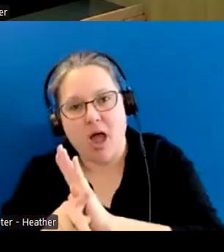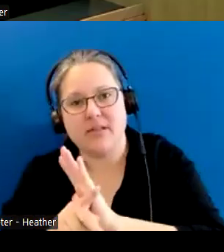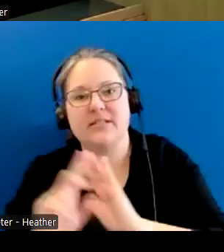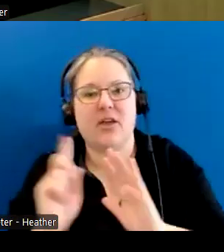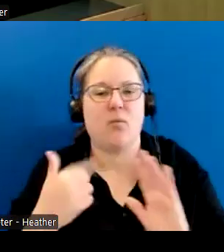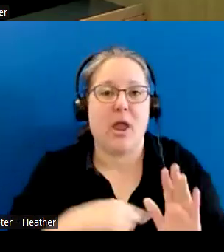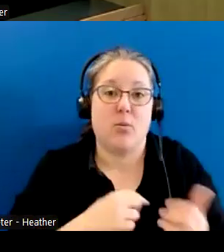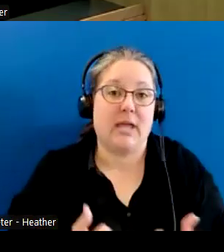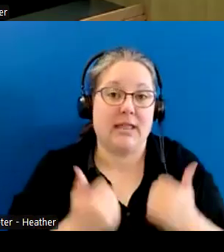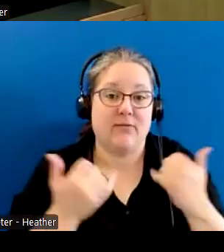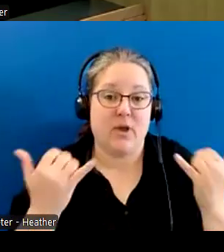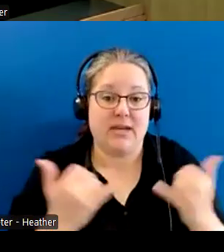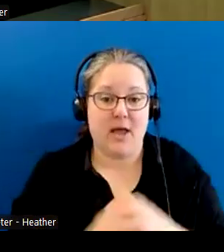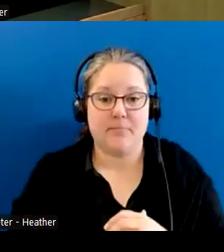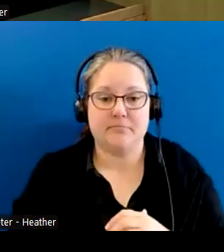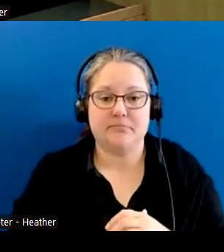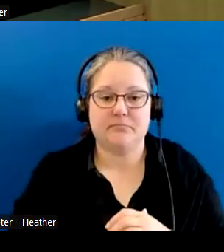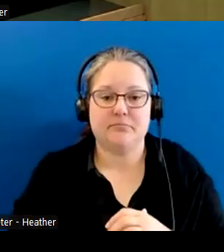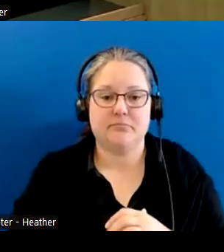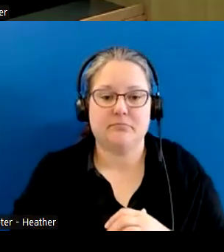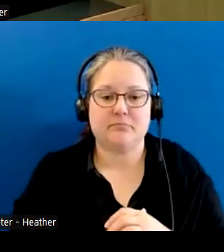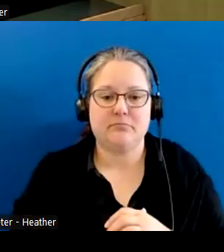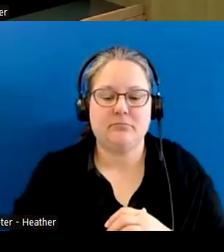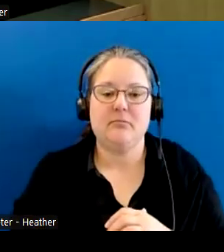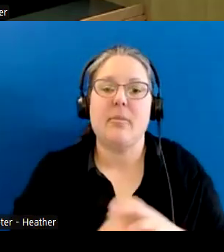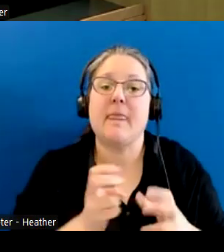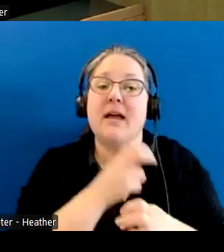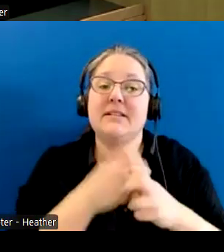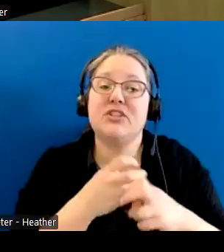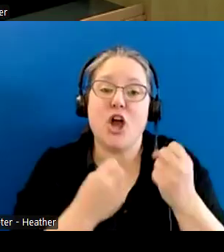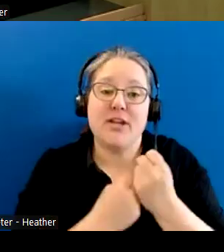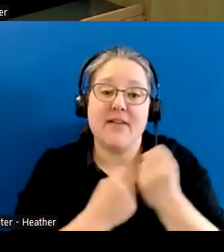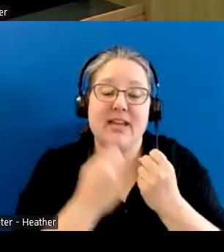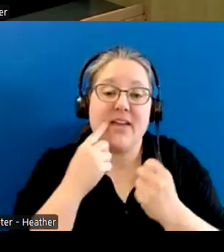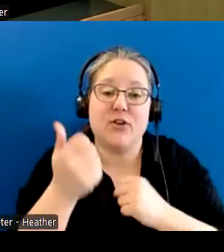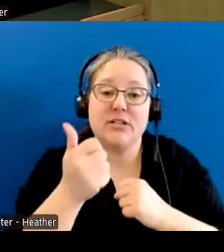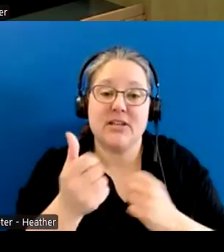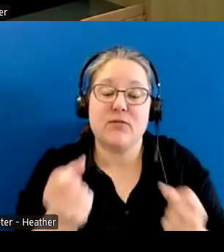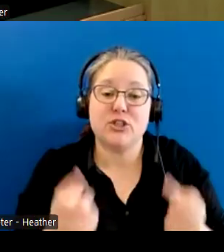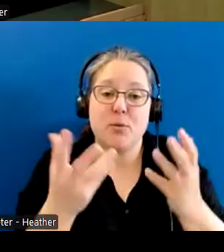we're living in right now. Um so it's hard to advocate for ourselves when so much of our funding